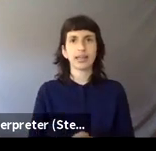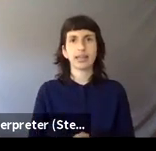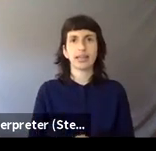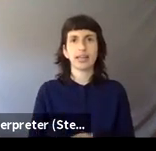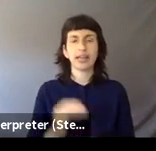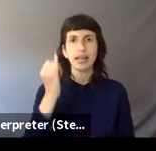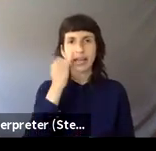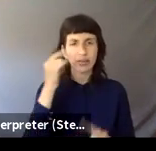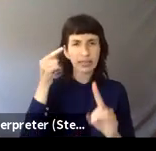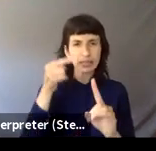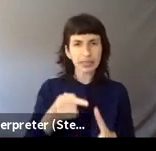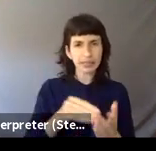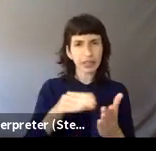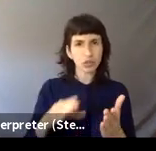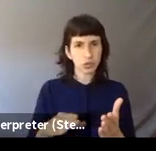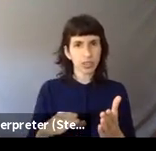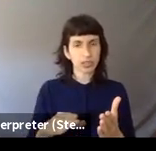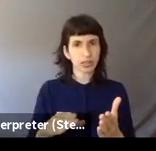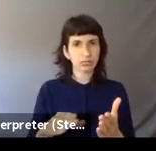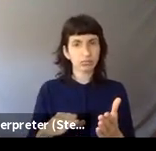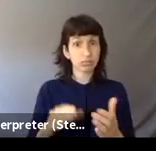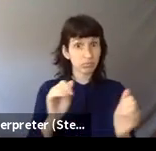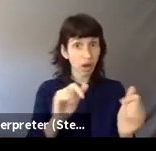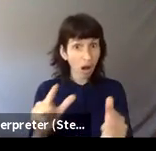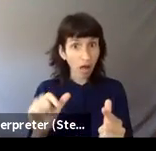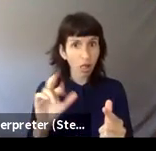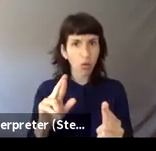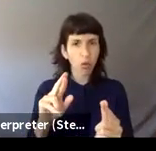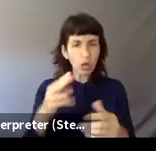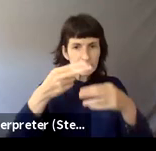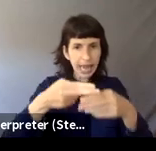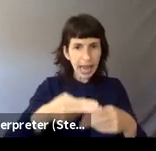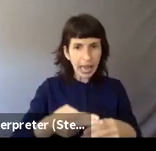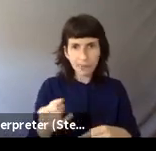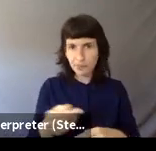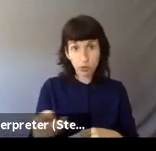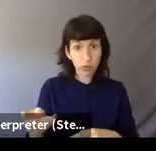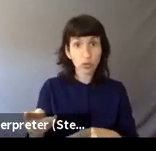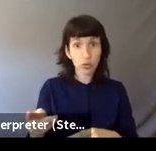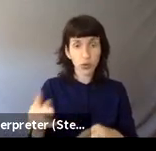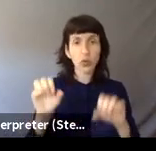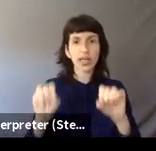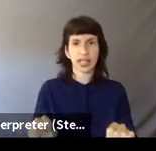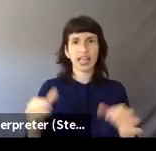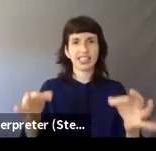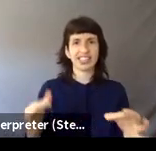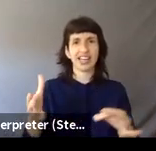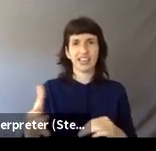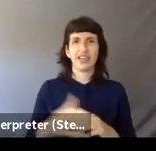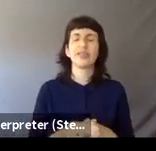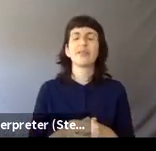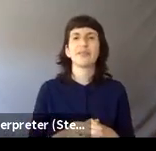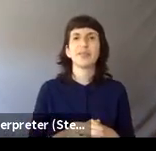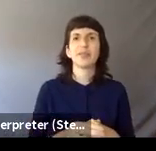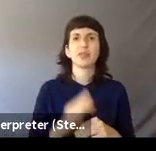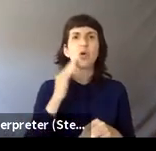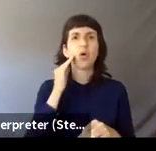I can assign to the Sandbox or if I had somewhere else to send it to.